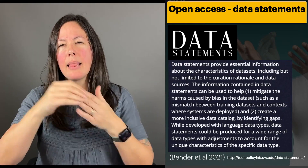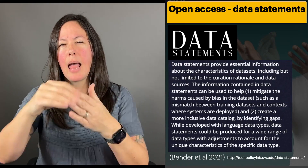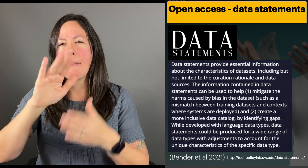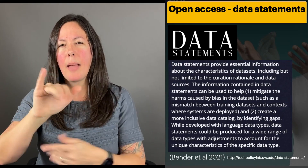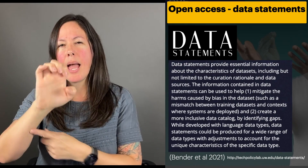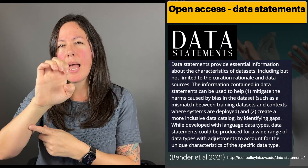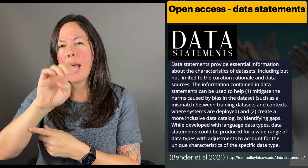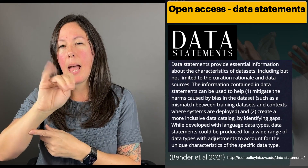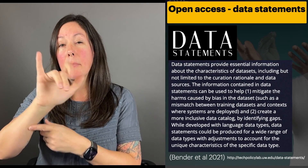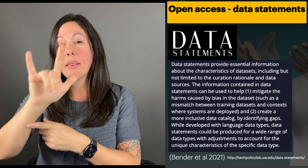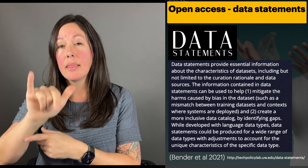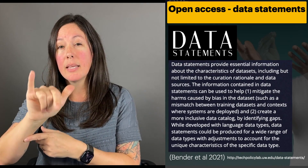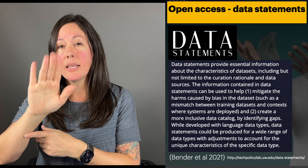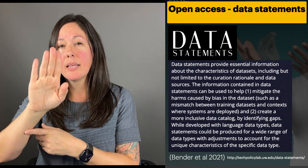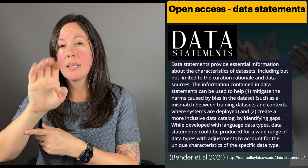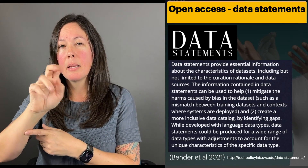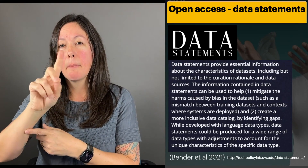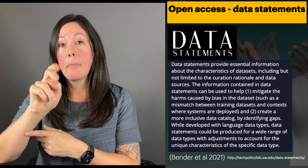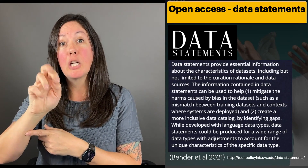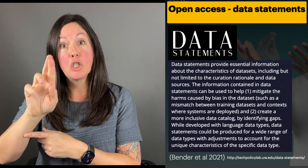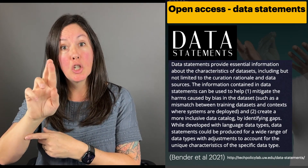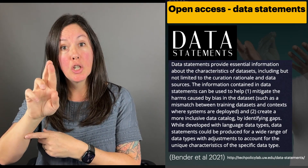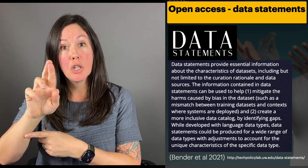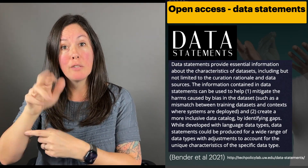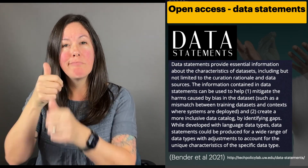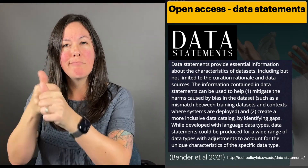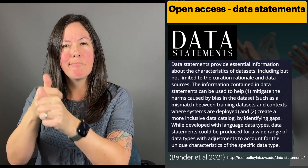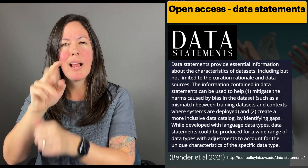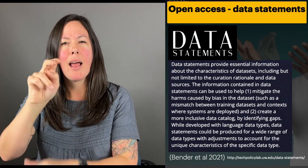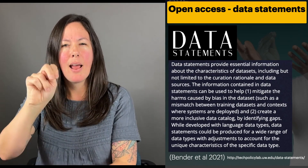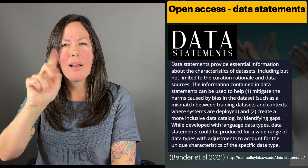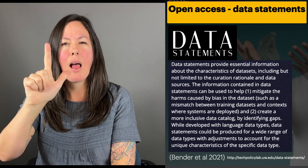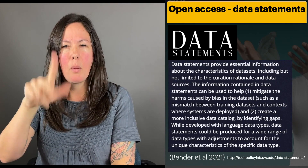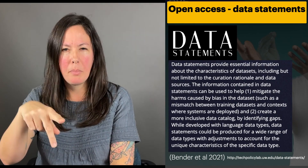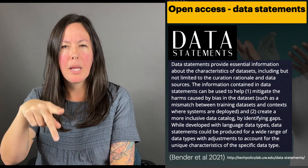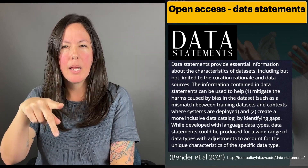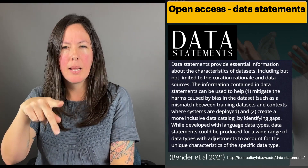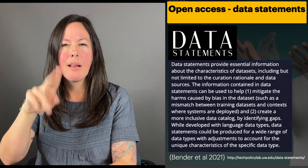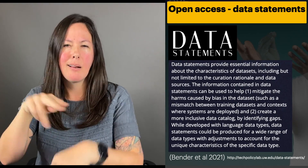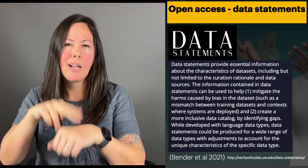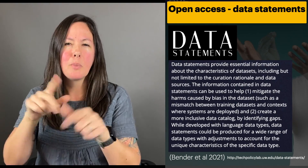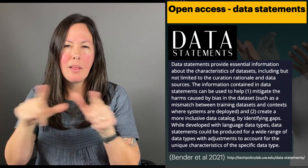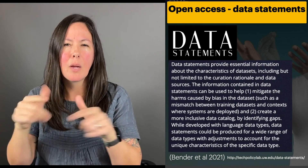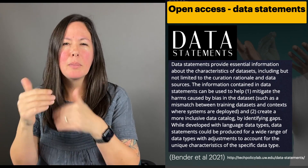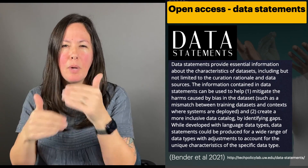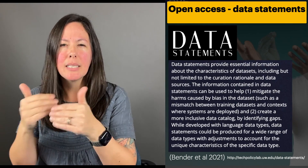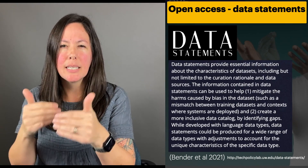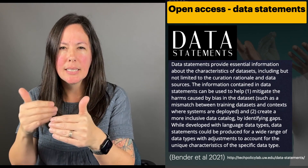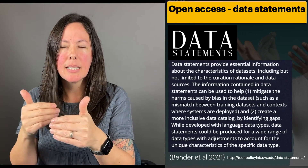Care principles but is very specifically about how we make data